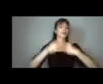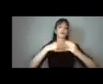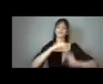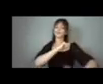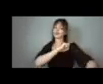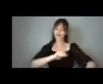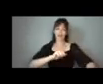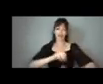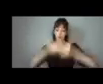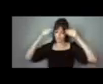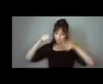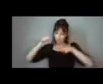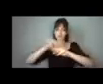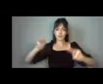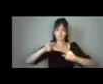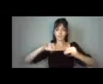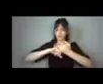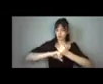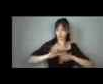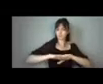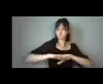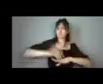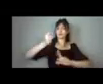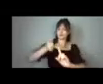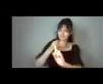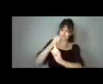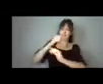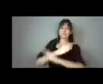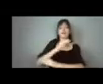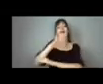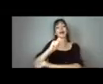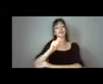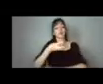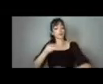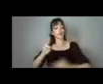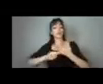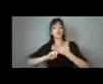and who will be most personally impacted by the act and who will use the Decision Support Service